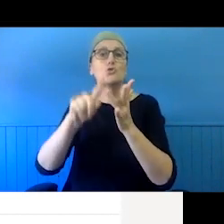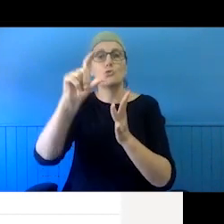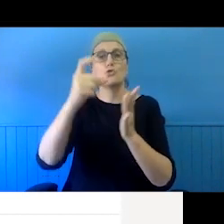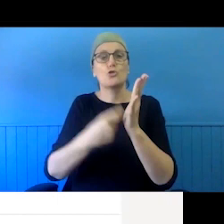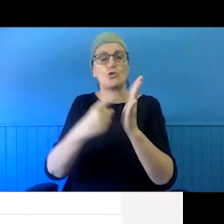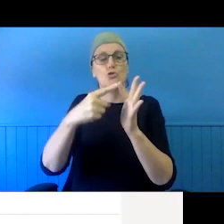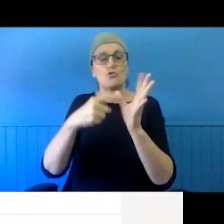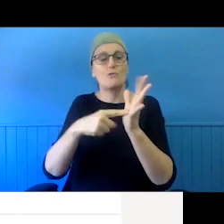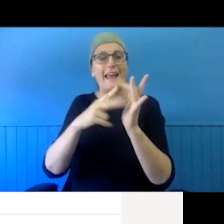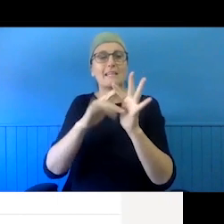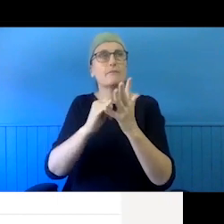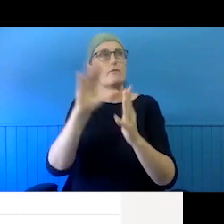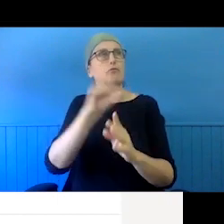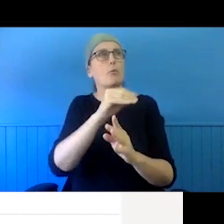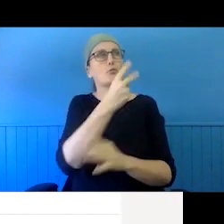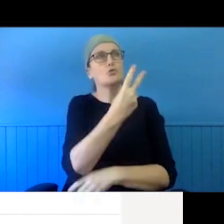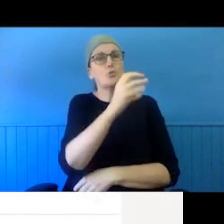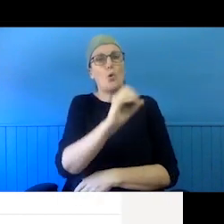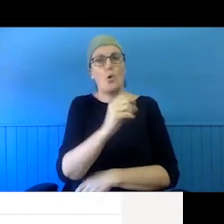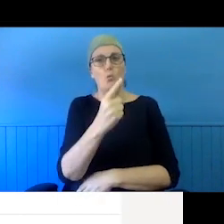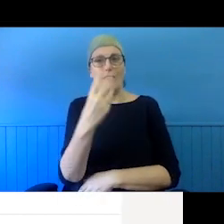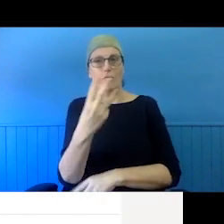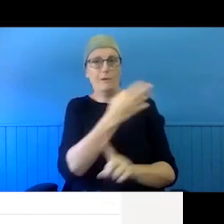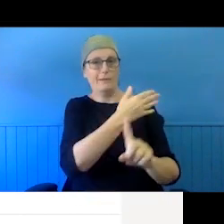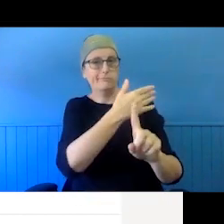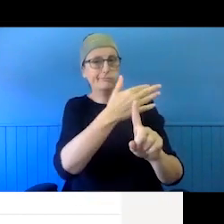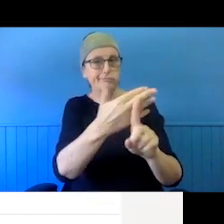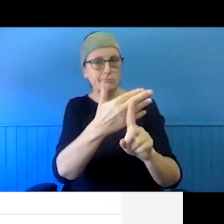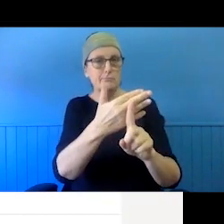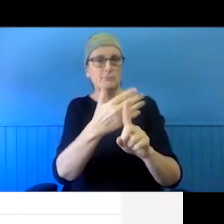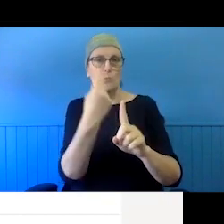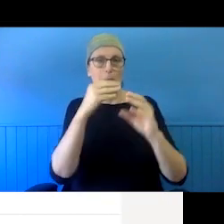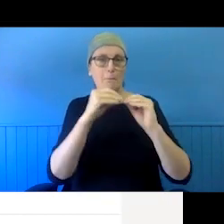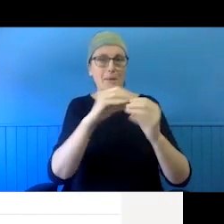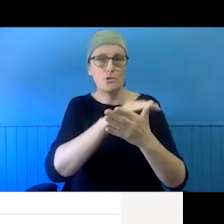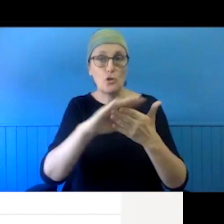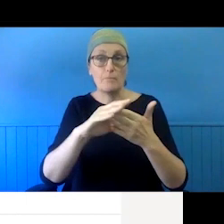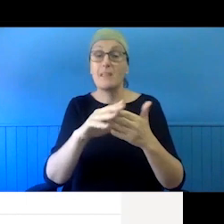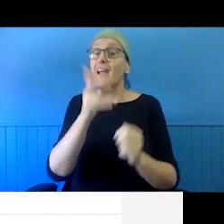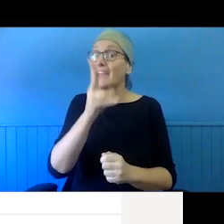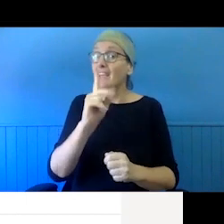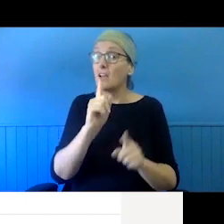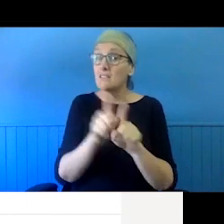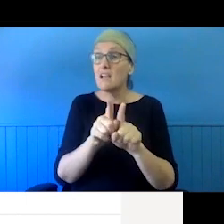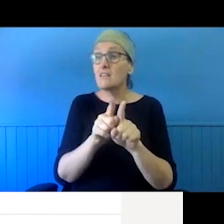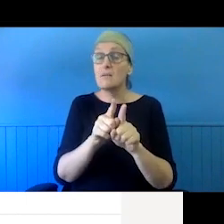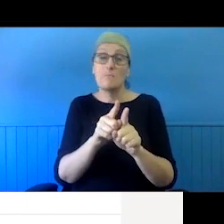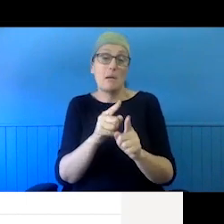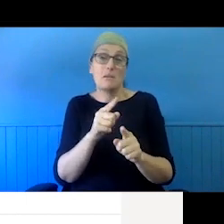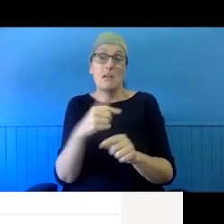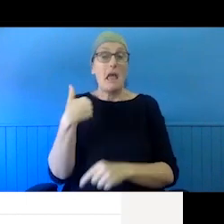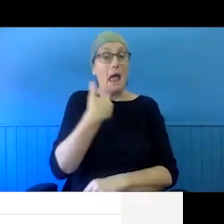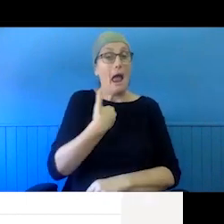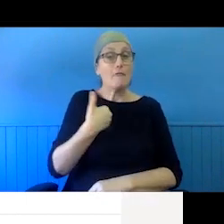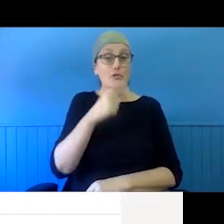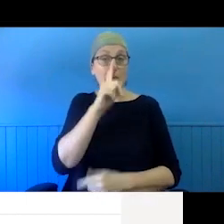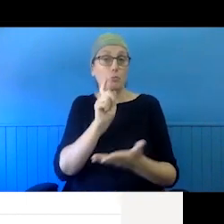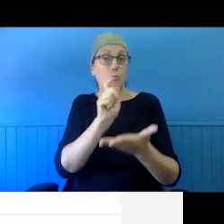through it. Small pledges - about $12 is the active pledge. The number